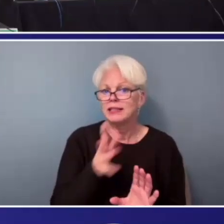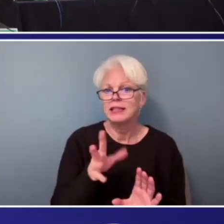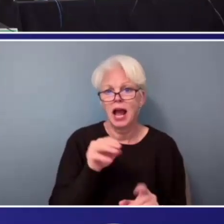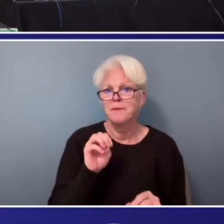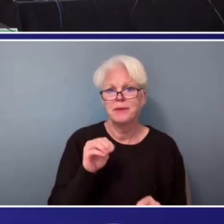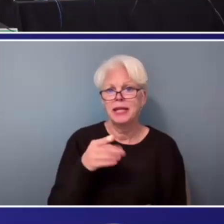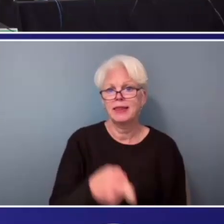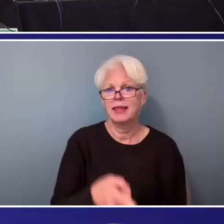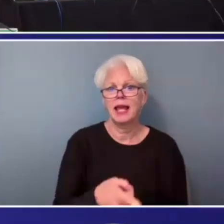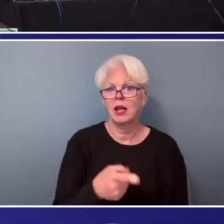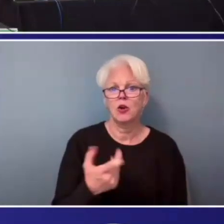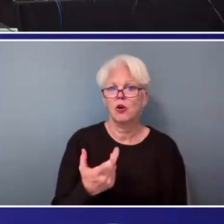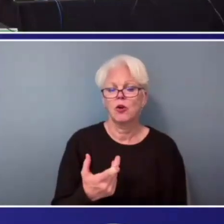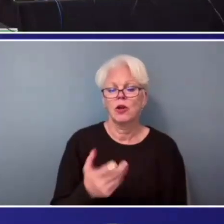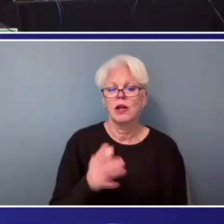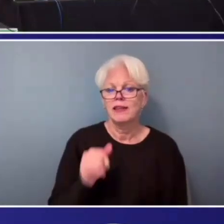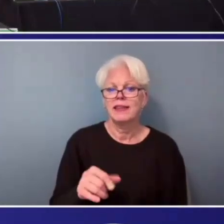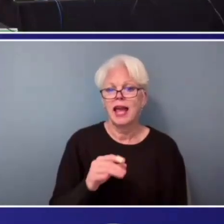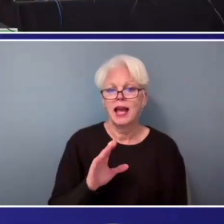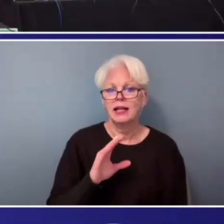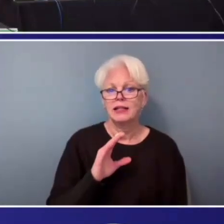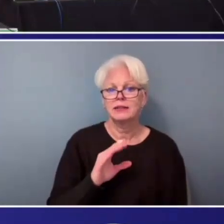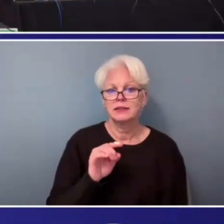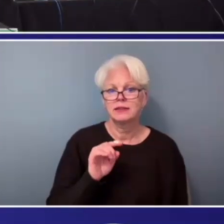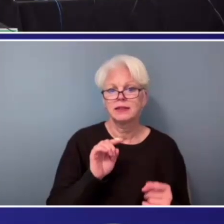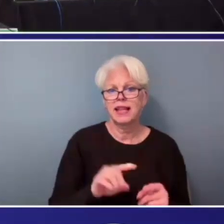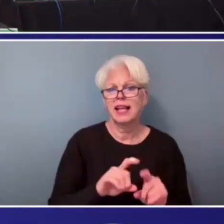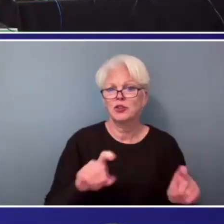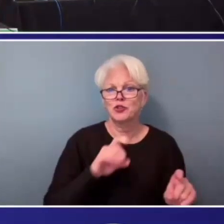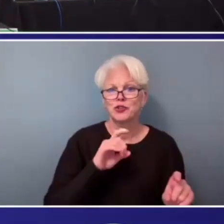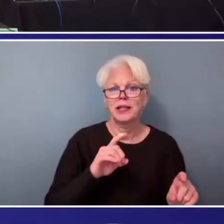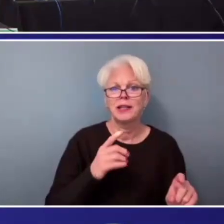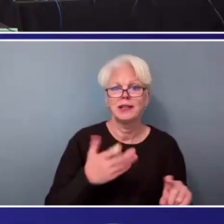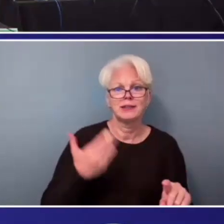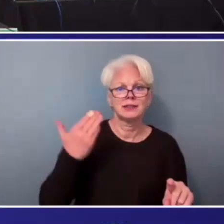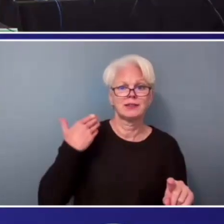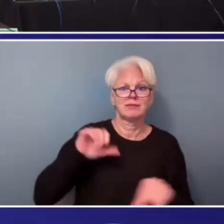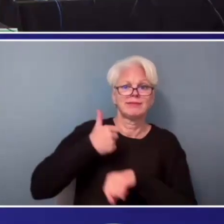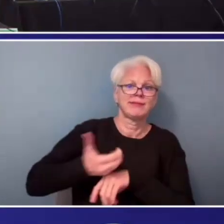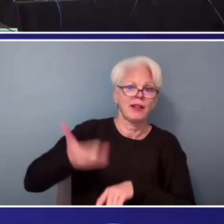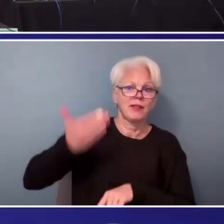Because that is, that is the older of the, of the degrees also required in licensure.